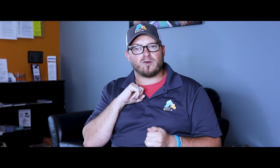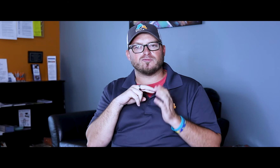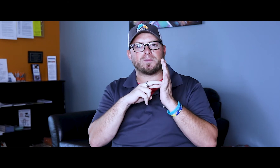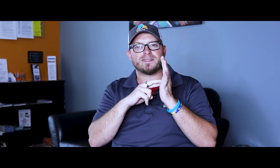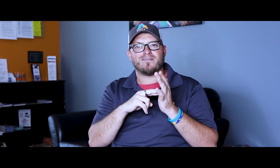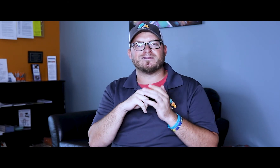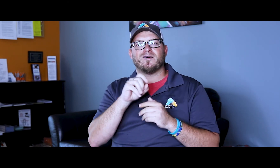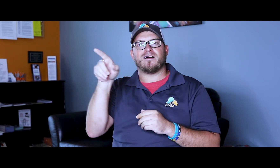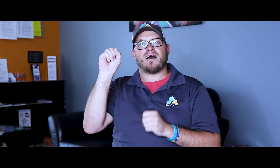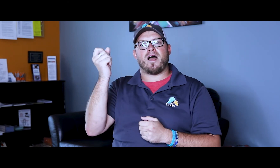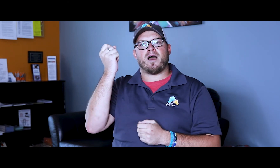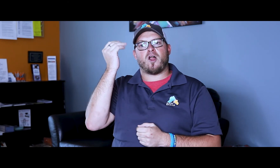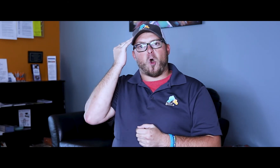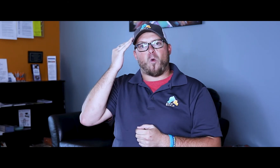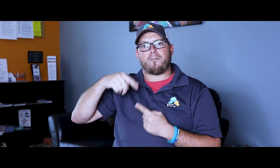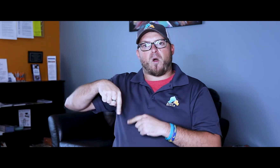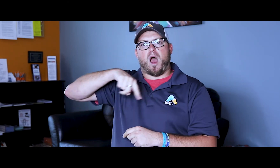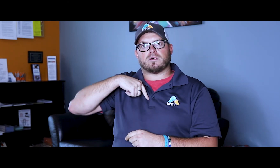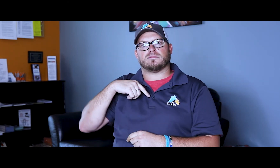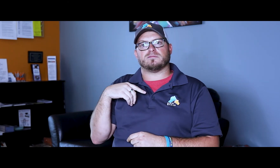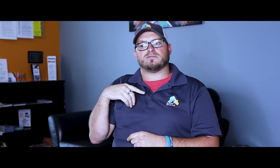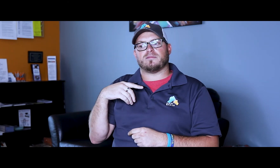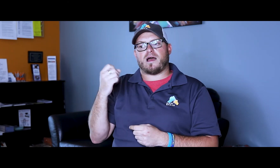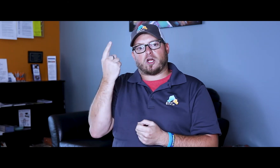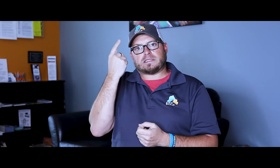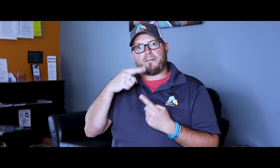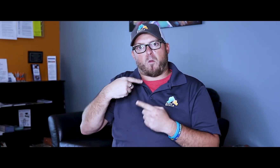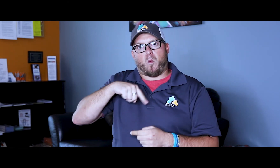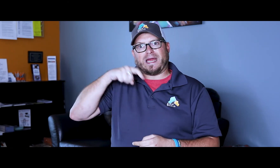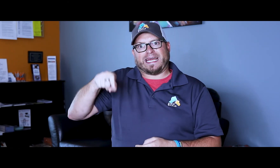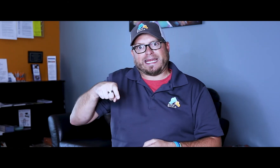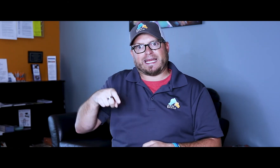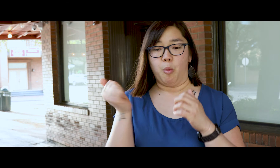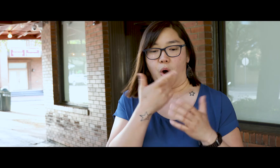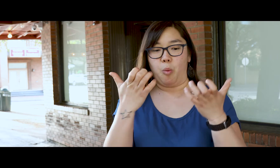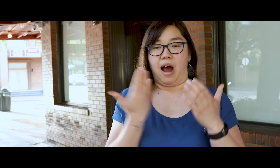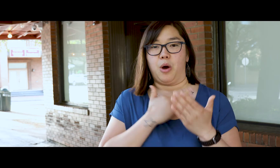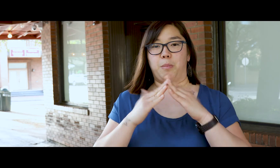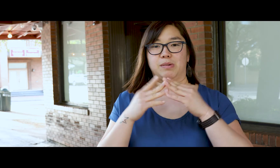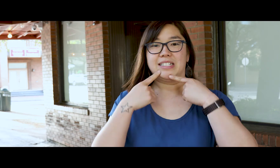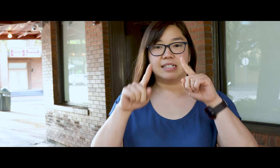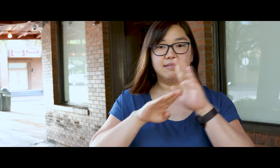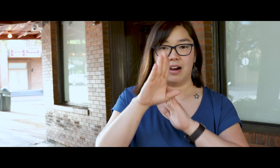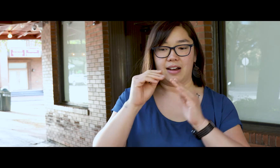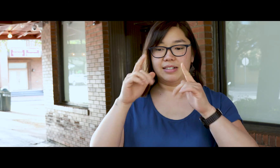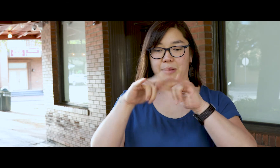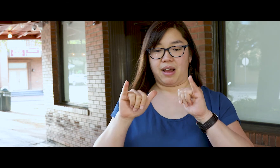networking with senators and representatives so they can better understand our community needs. We all want our community to become successful,